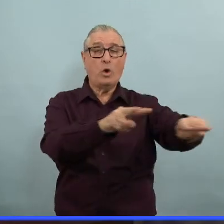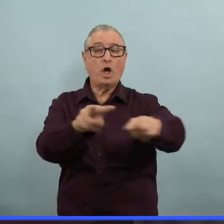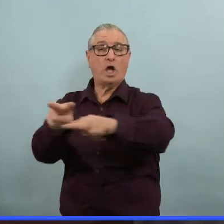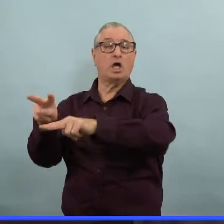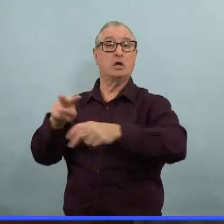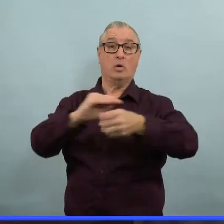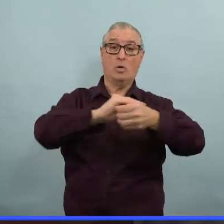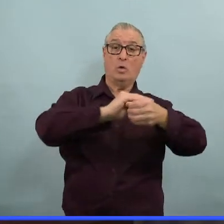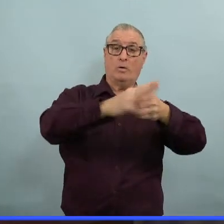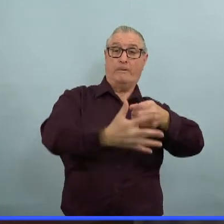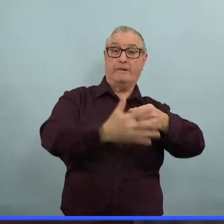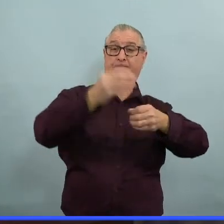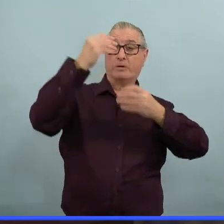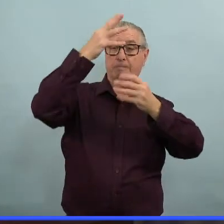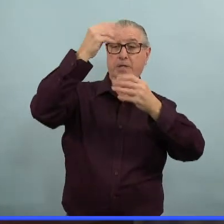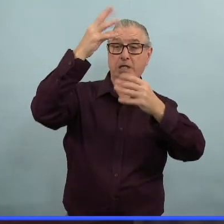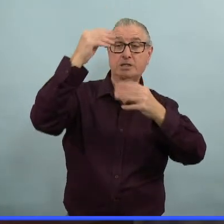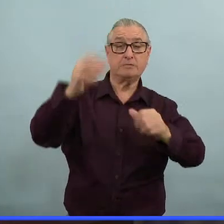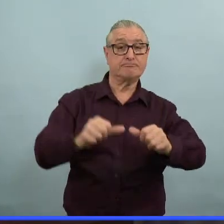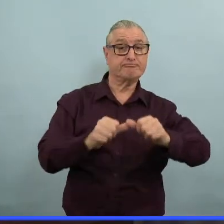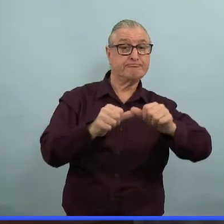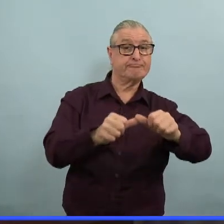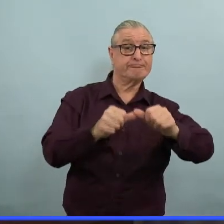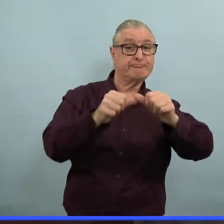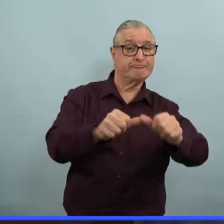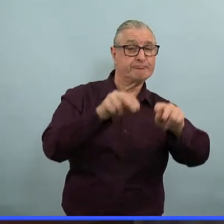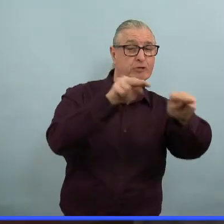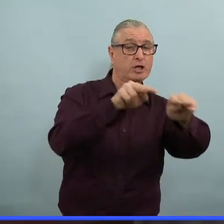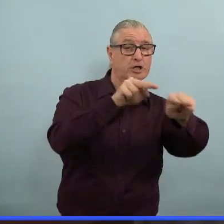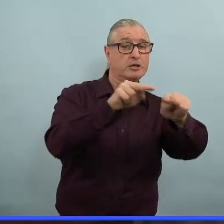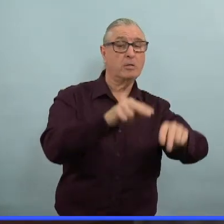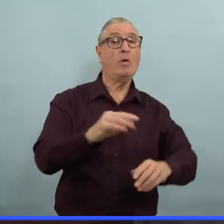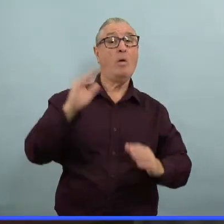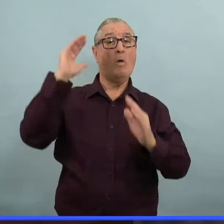we will for we will be in a position hopefully to further relax restrictions in the weeks